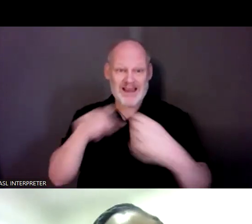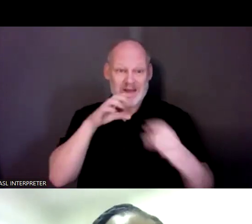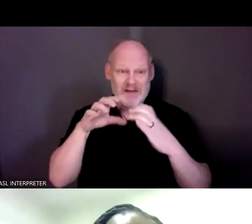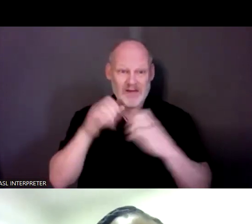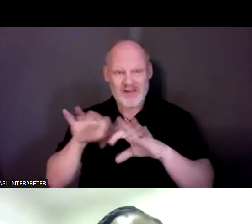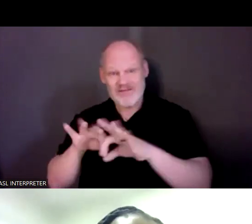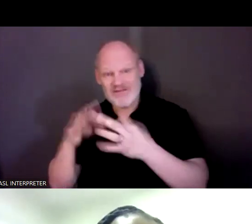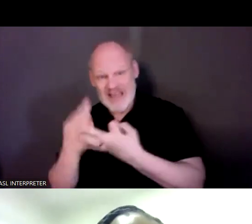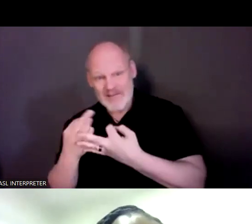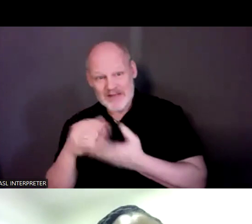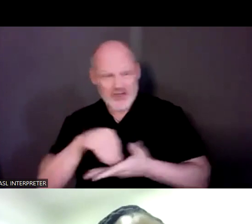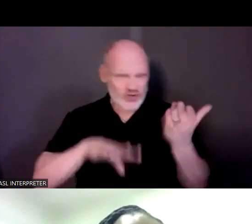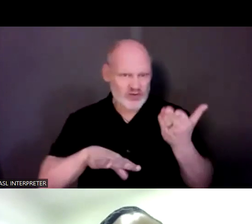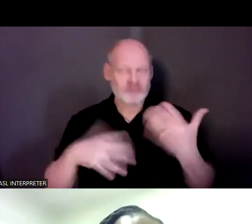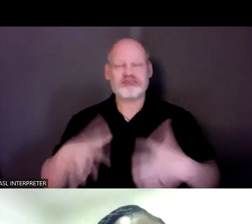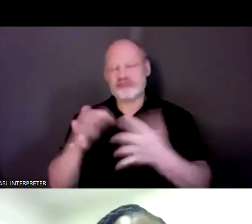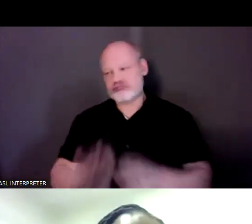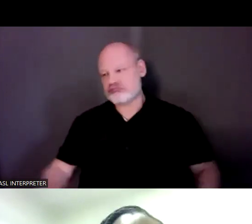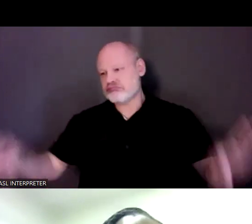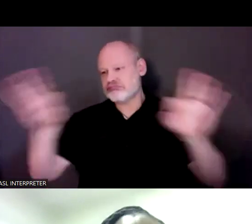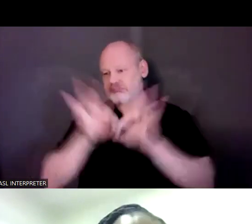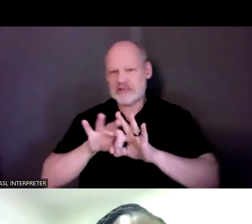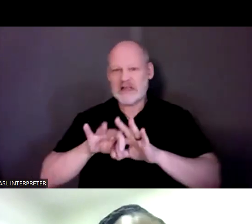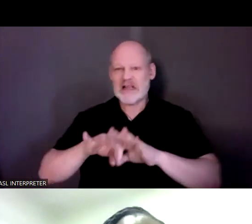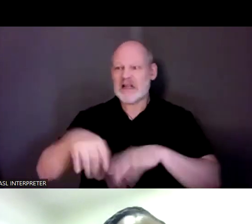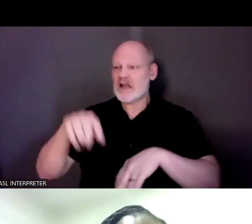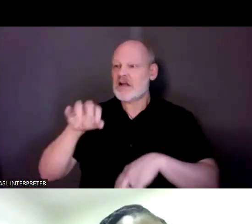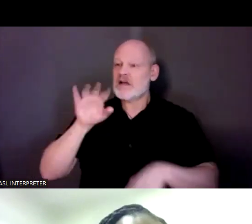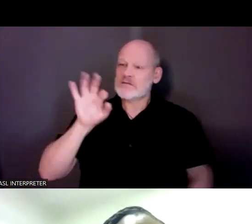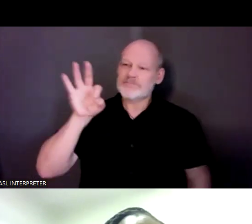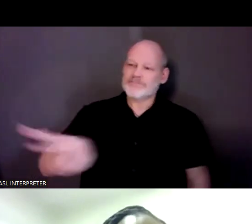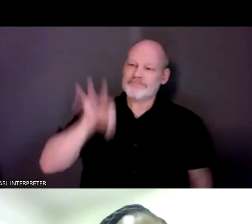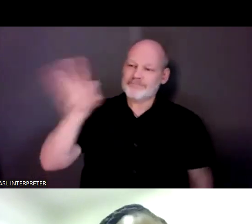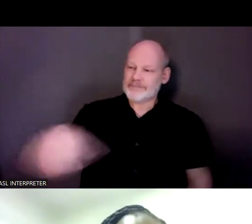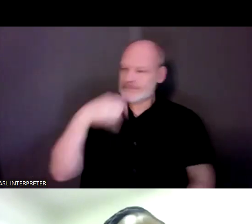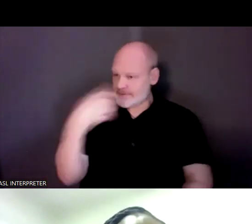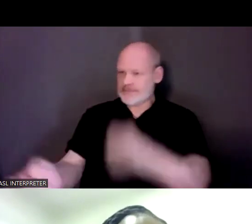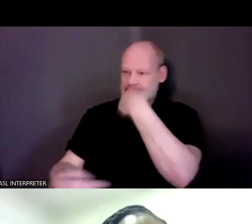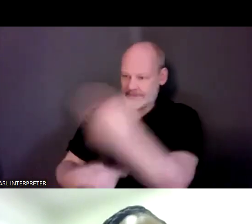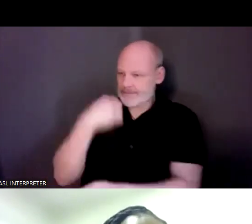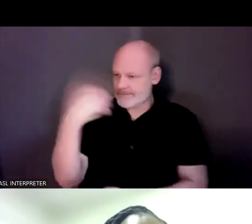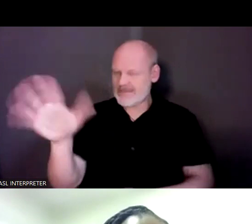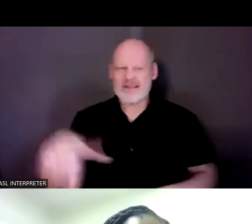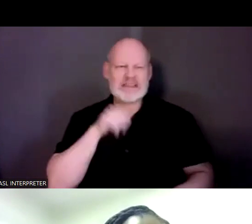just talking at them or sending them things is not communication so really taking in the